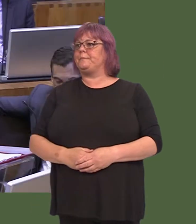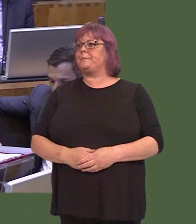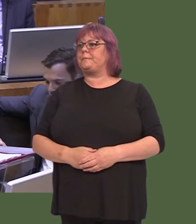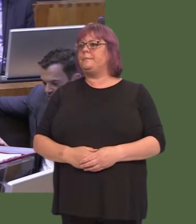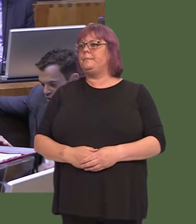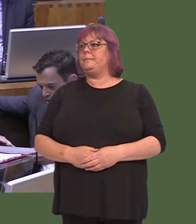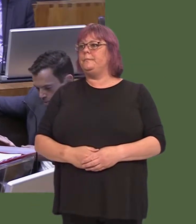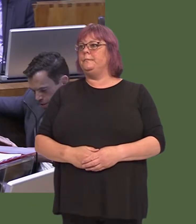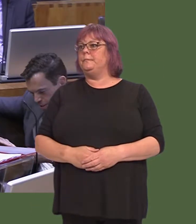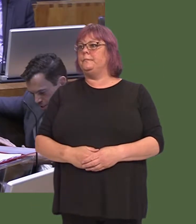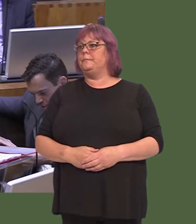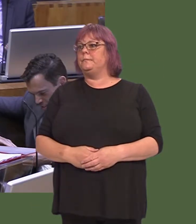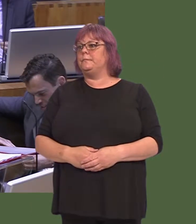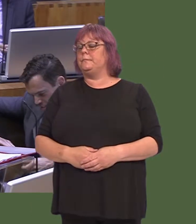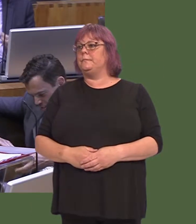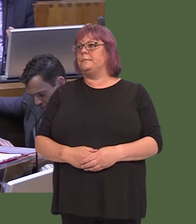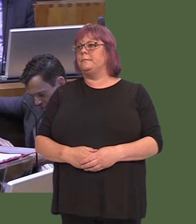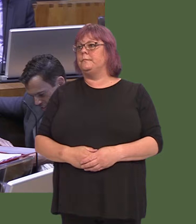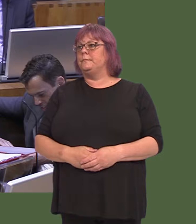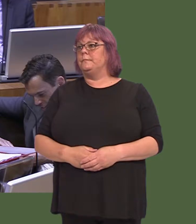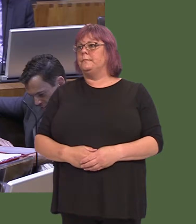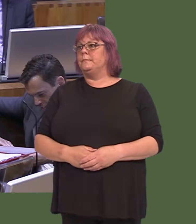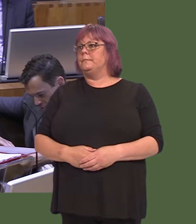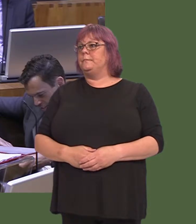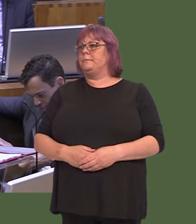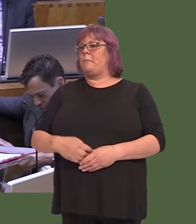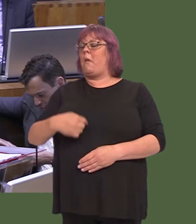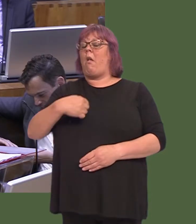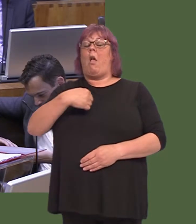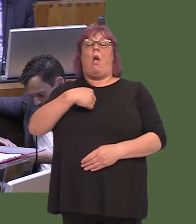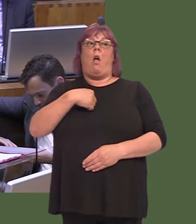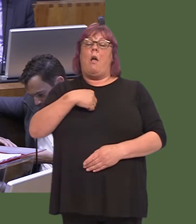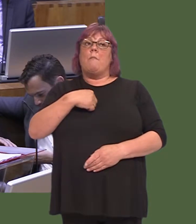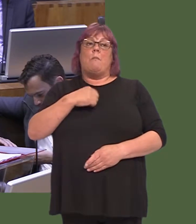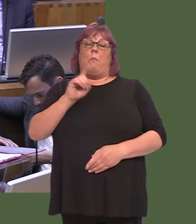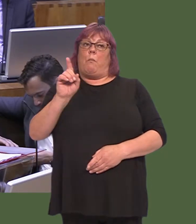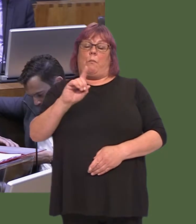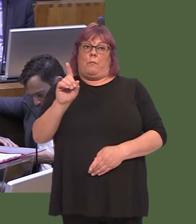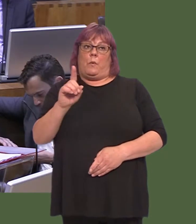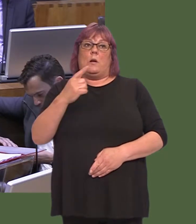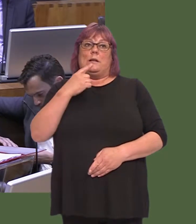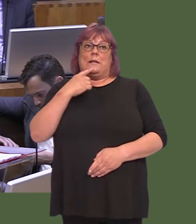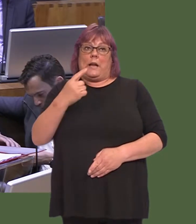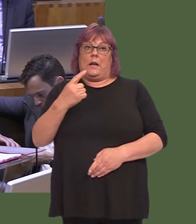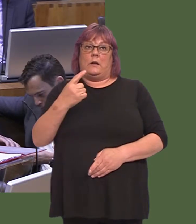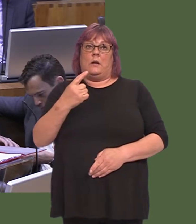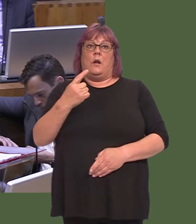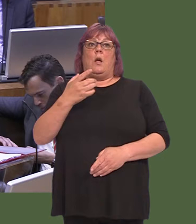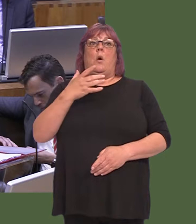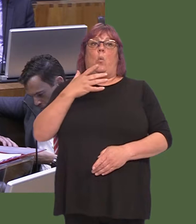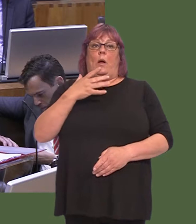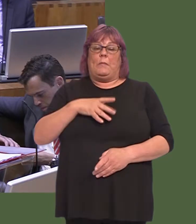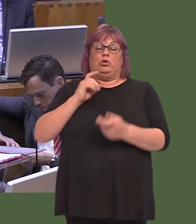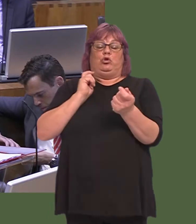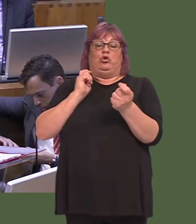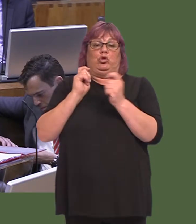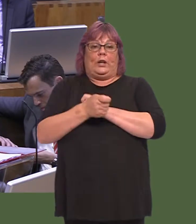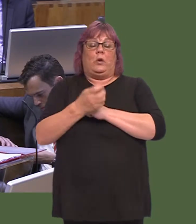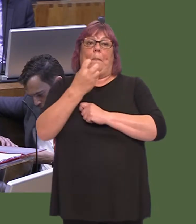I am not the one saying that we should move to battery-operated cars as quickly as possible.